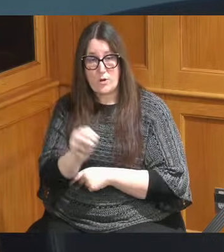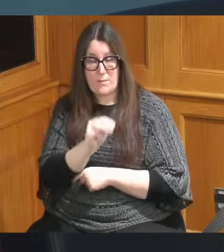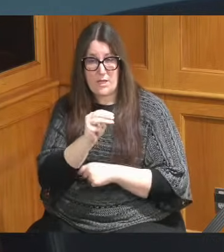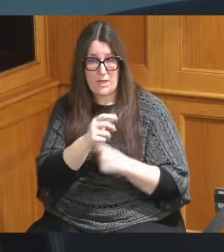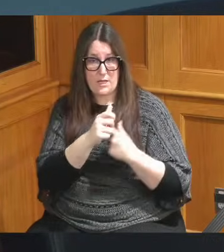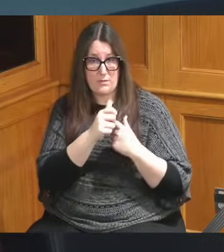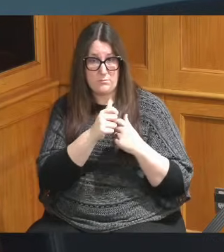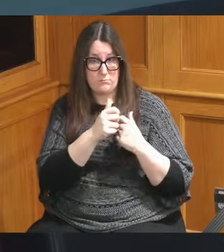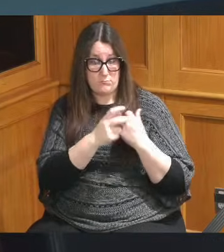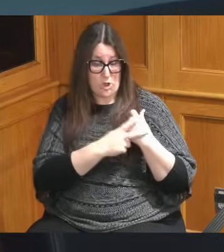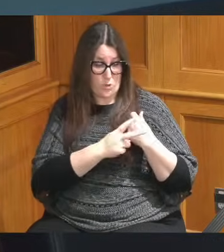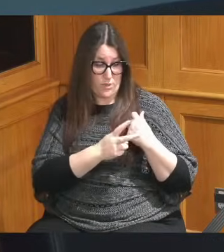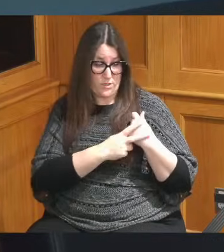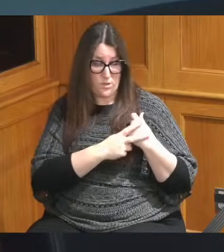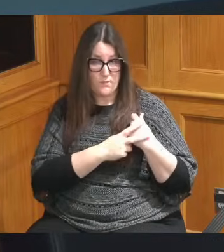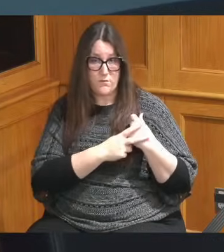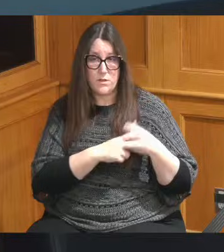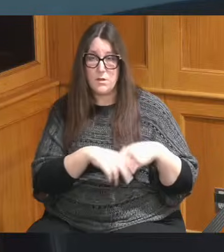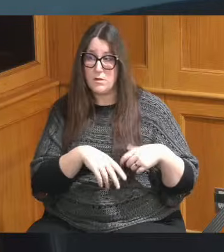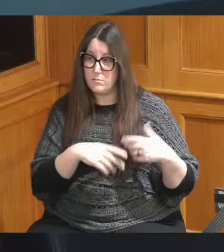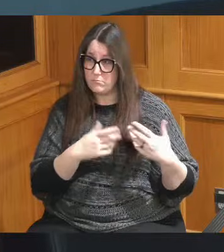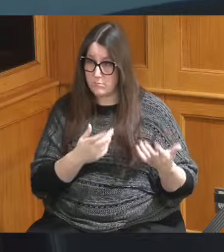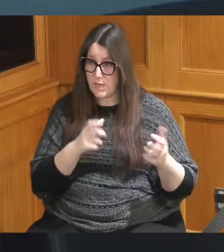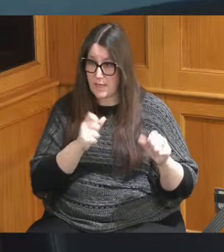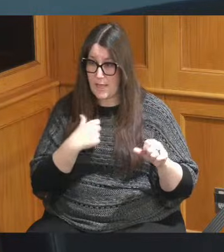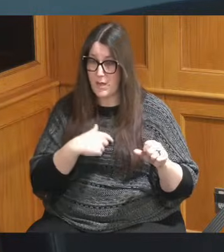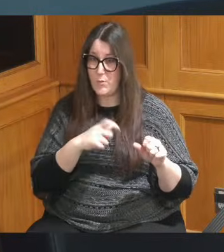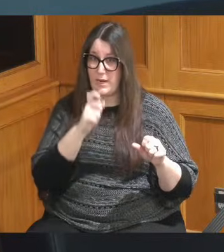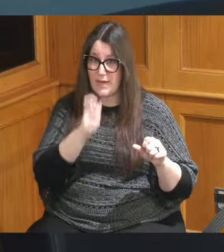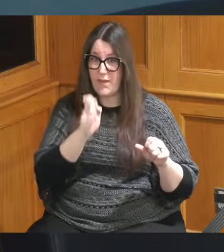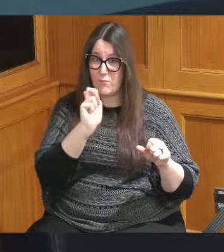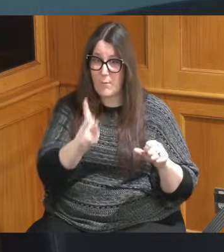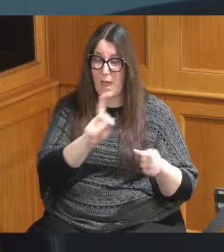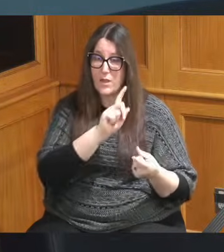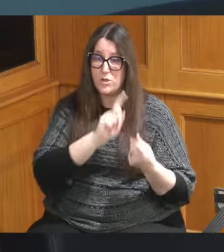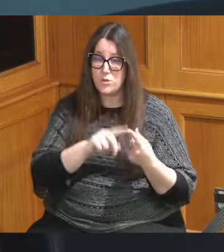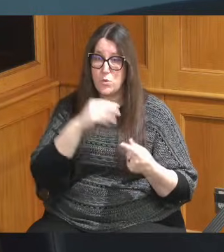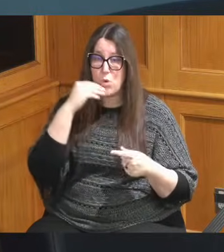when I started looking at, can we give something back to the homeowners? When I start talking about